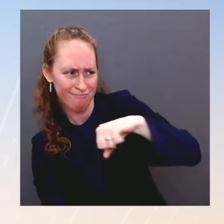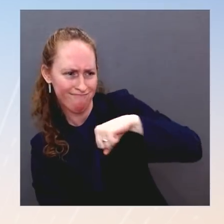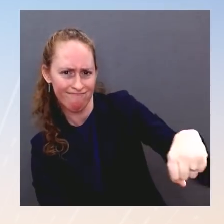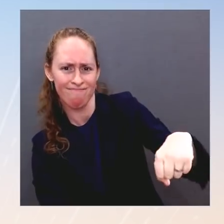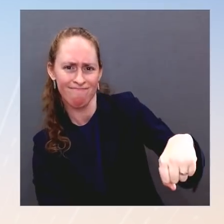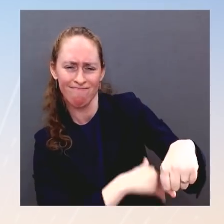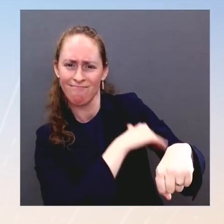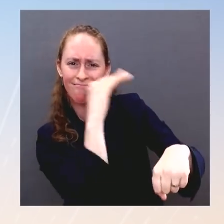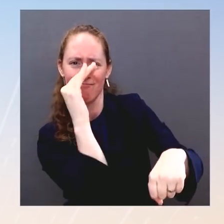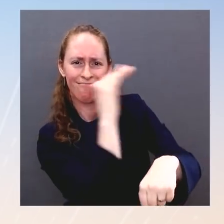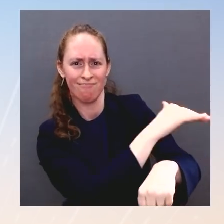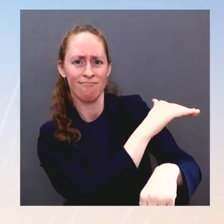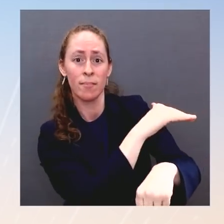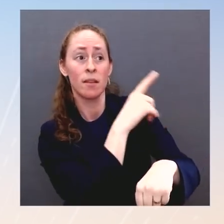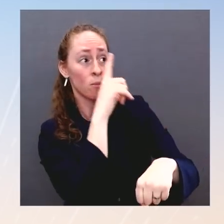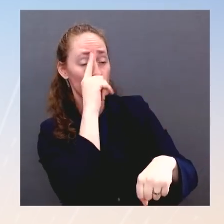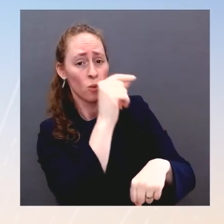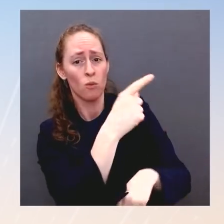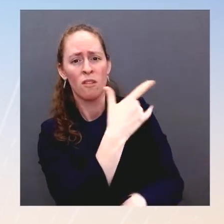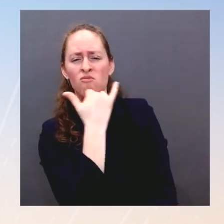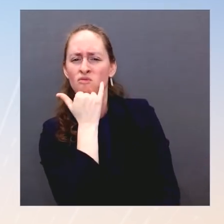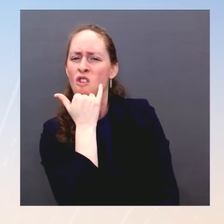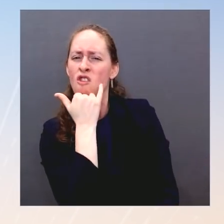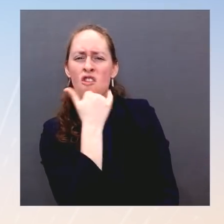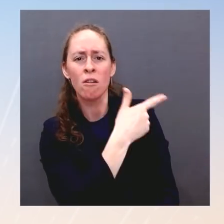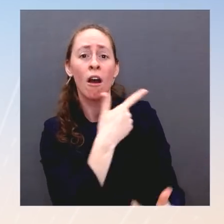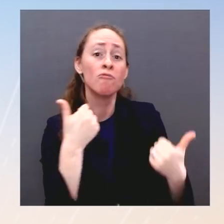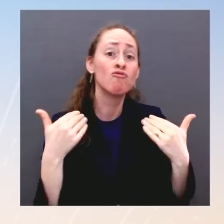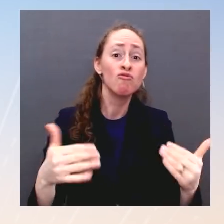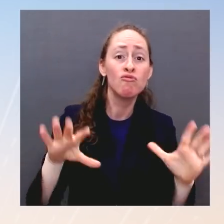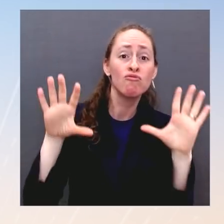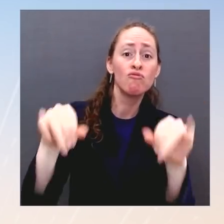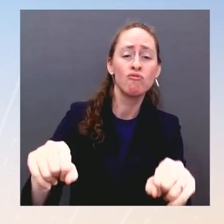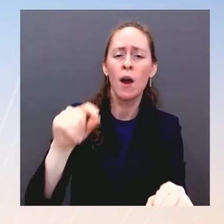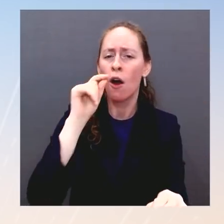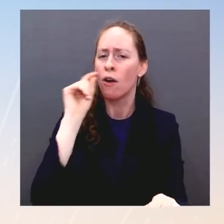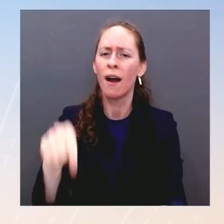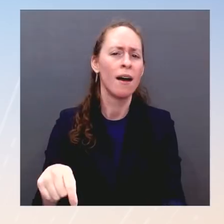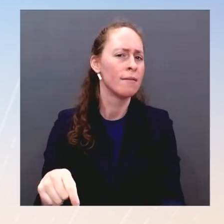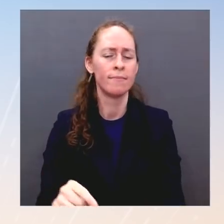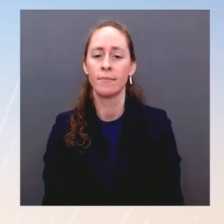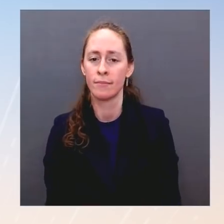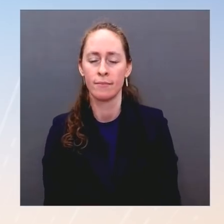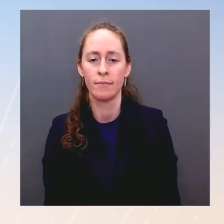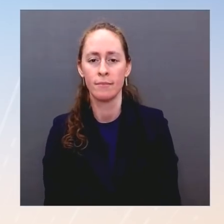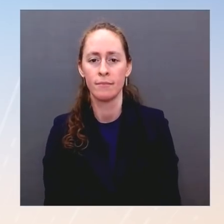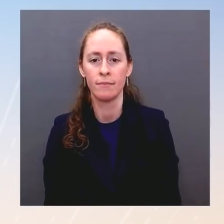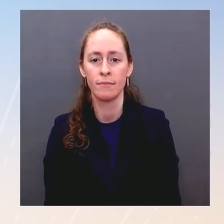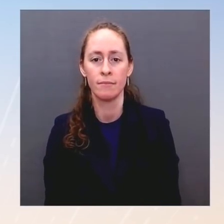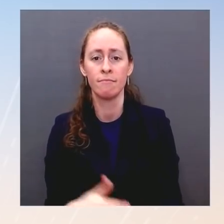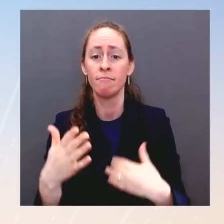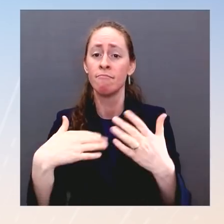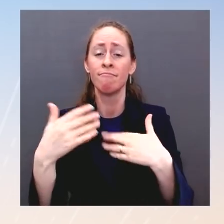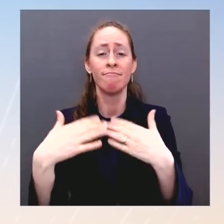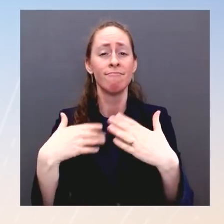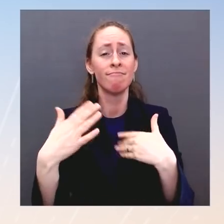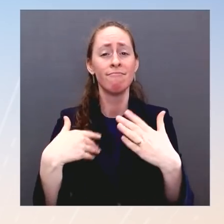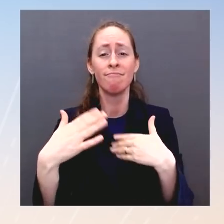our European partners -- even at cost to them, in some capacities -- to put in place significant sanctions,